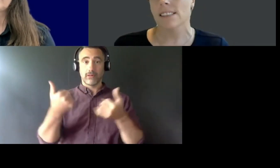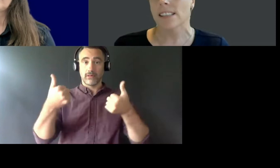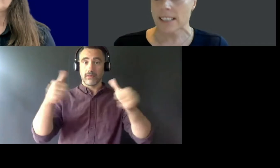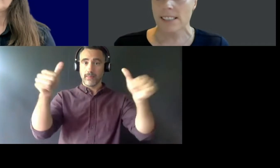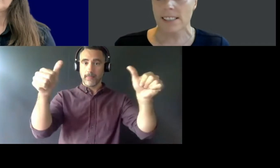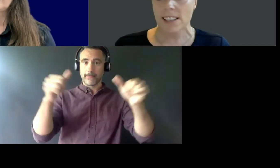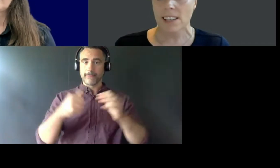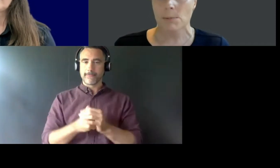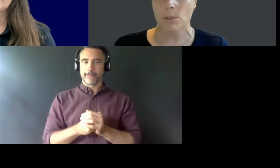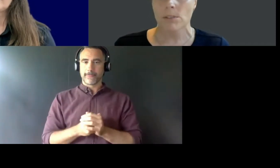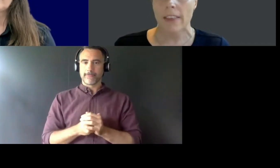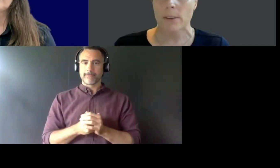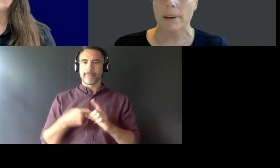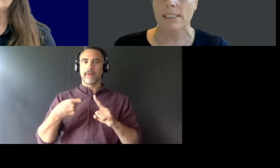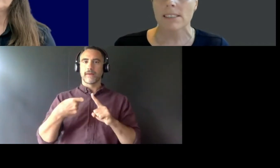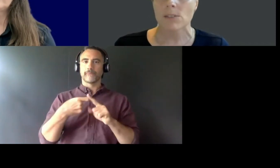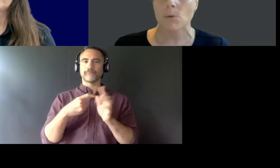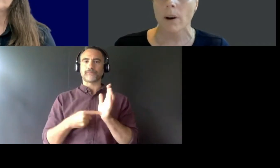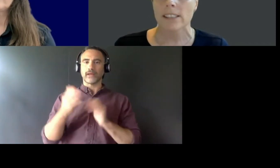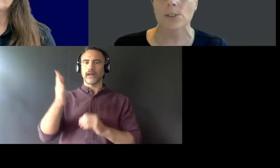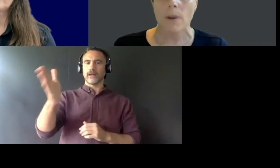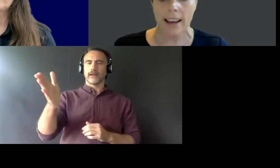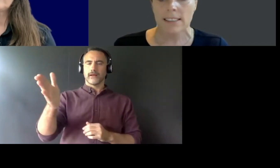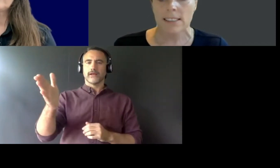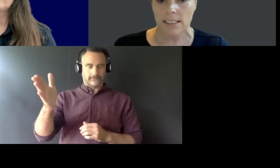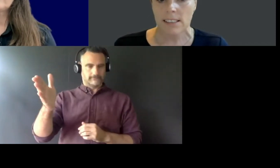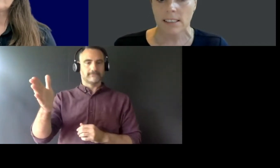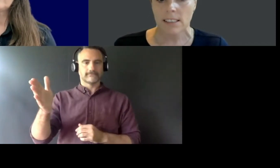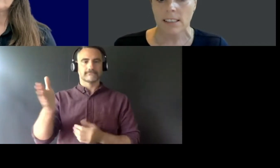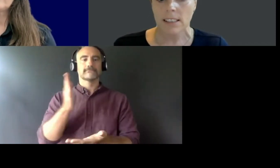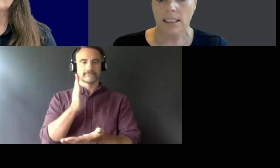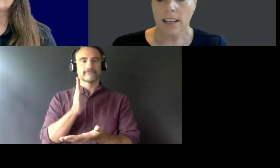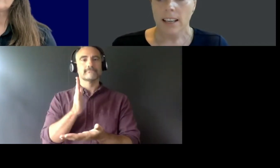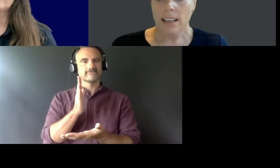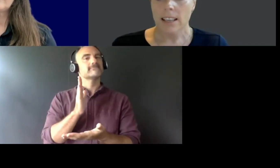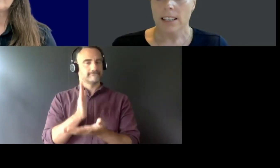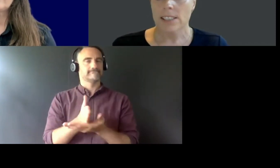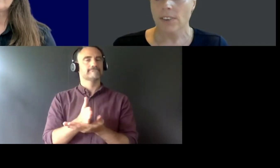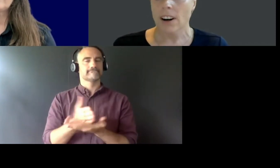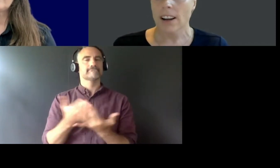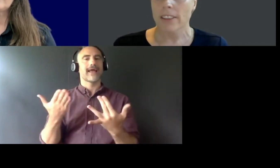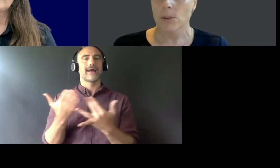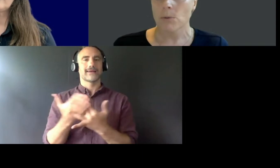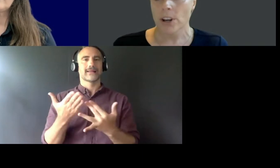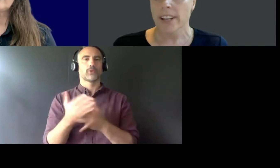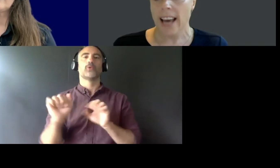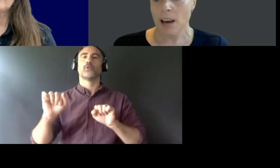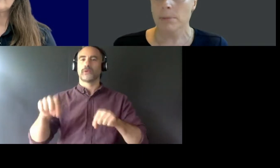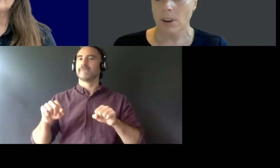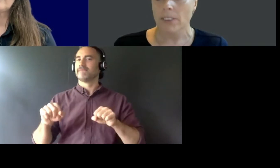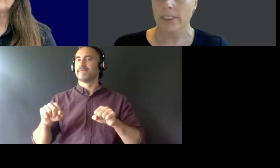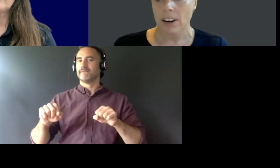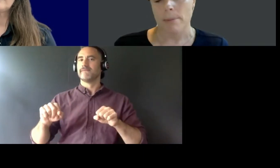It is accessible and the best way to access it is via the Word app on the iPad.